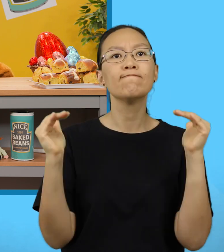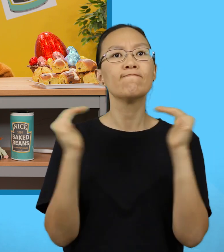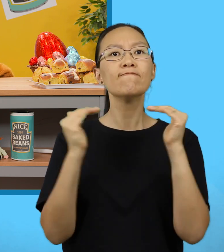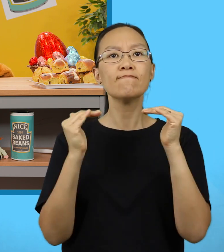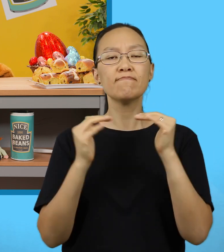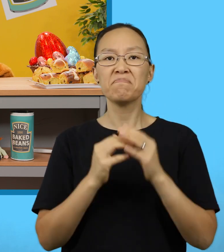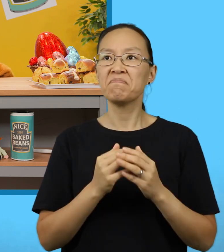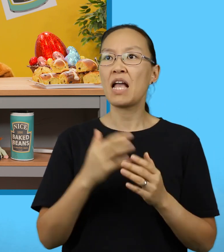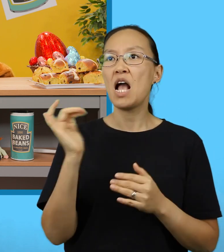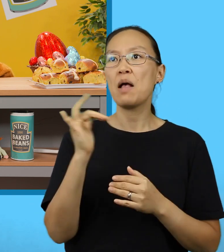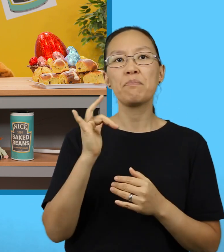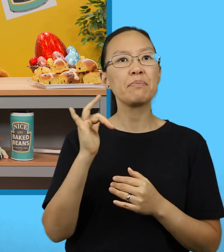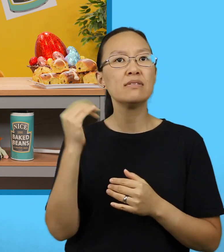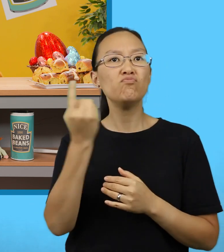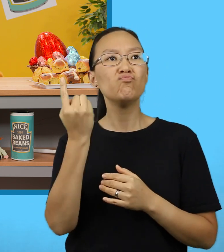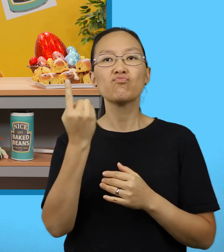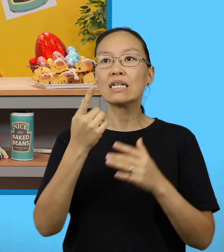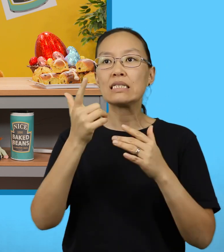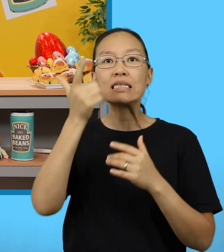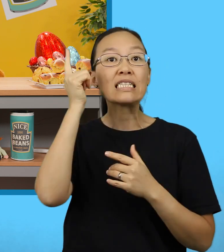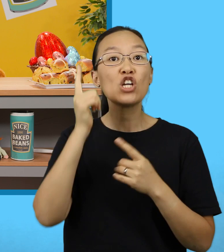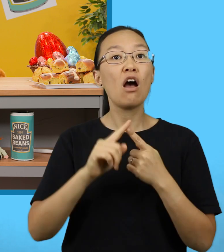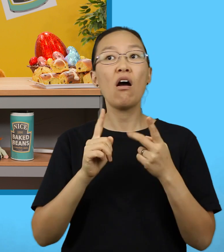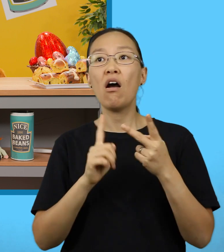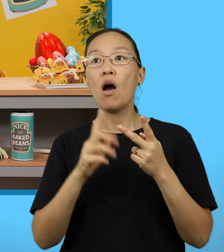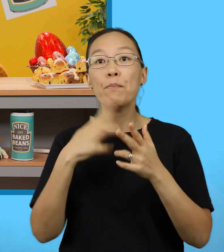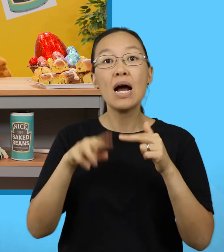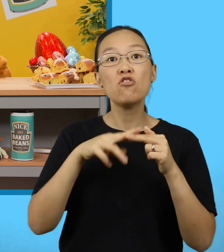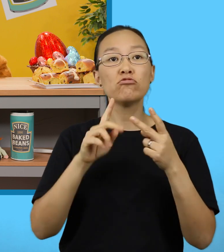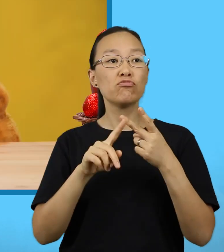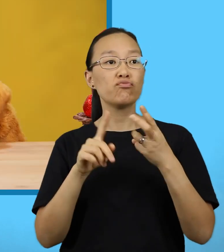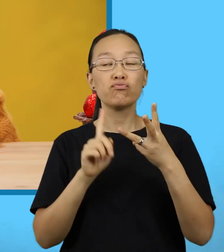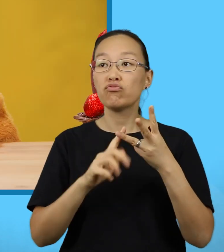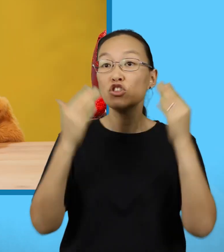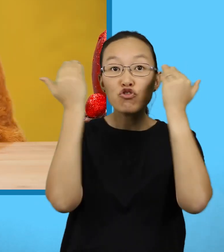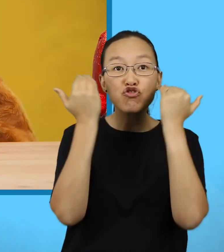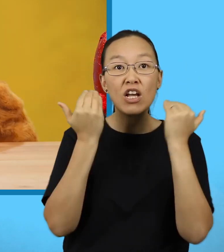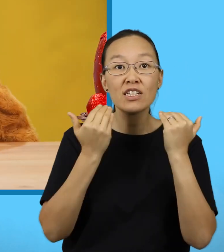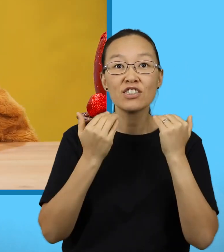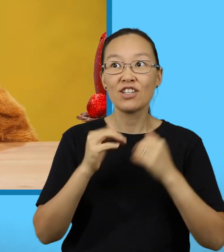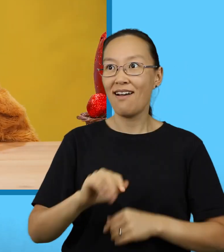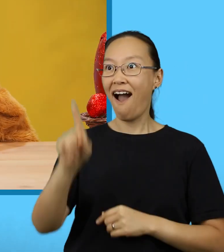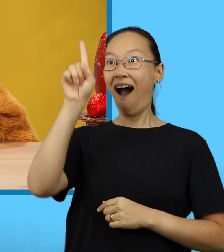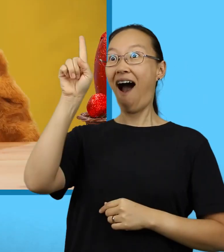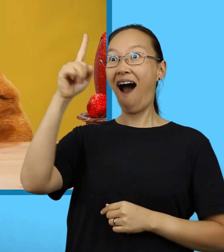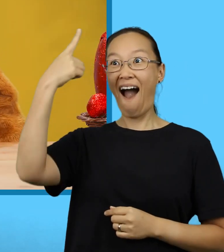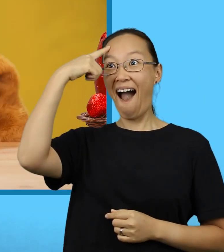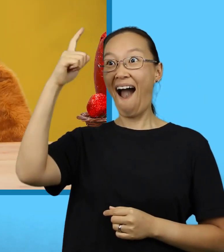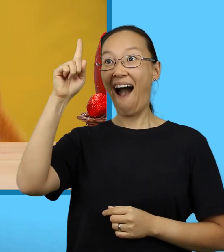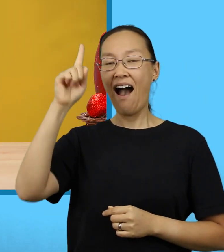Mm. Yeah. Someone like a teacher or a parent or a judge. Yes, that's it! A judge! Ooh.